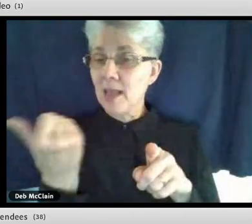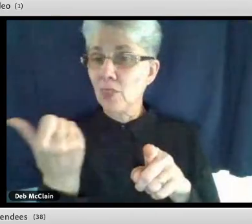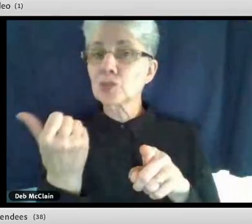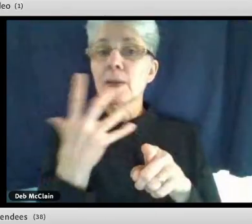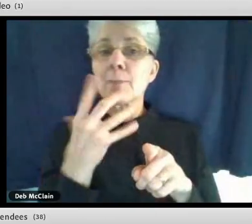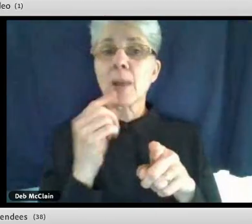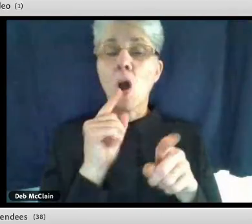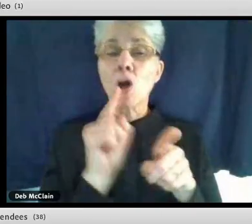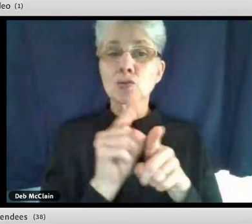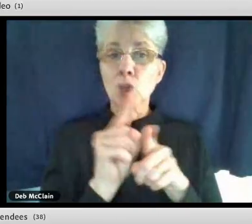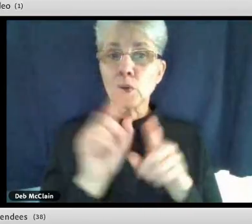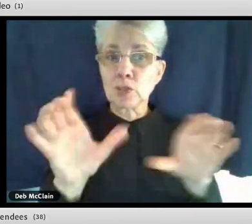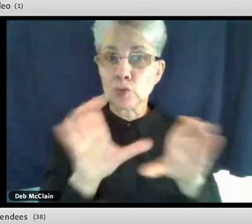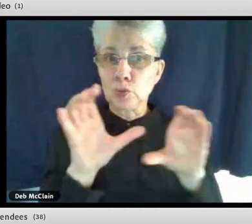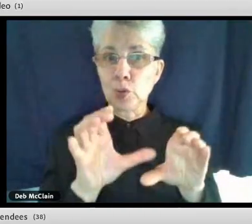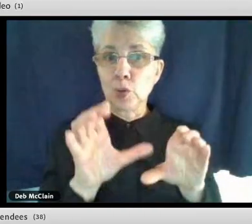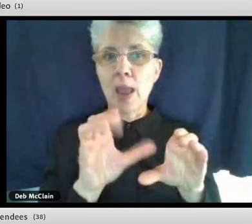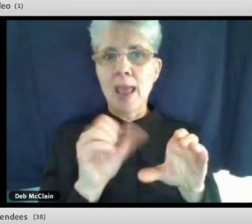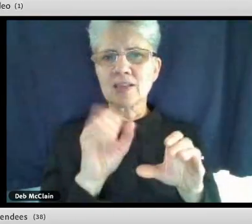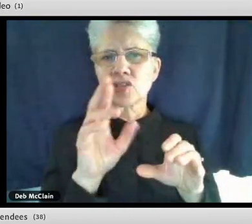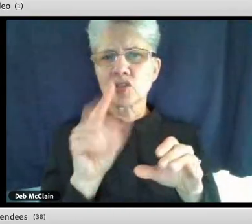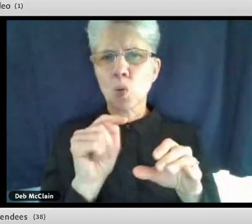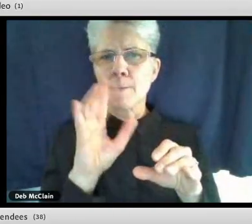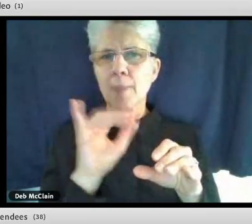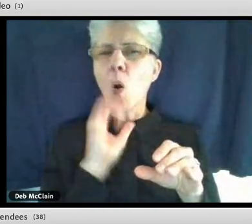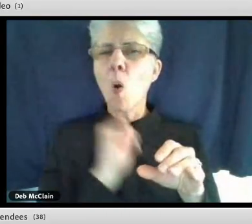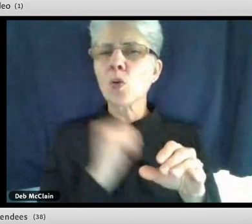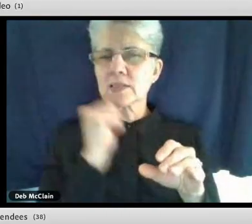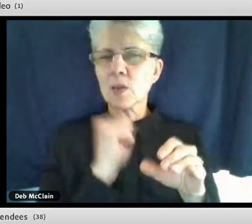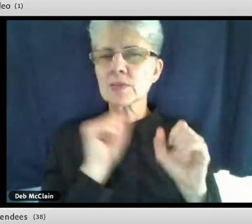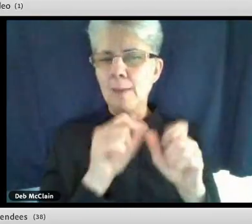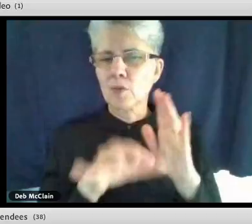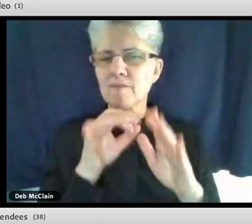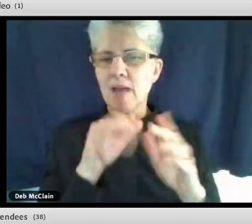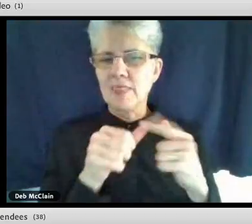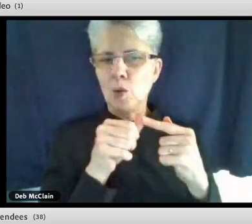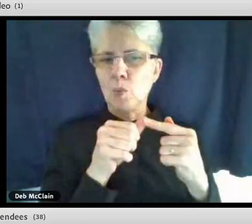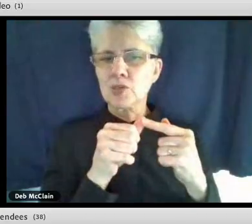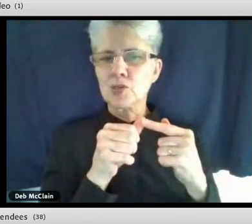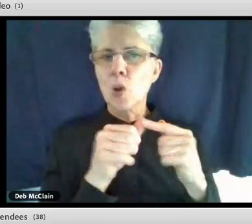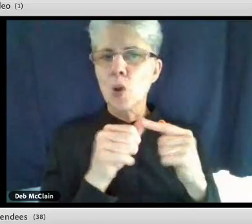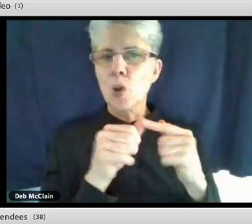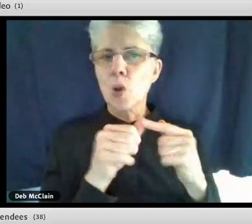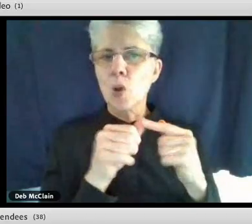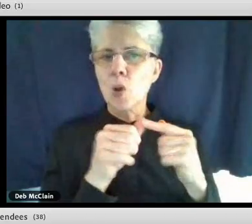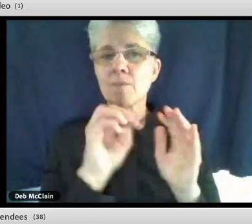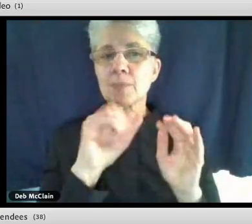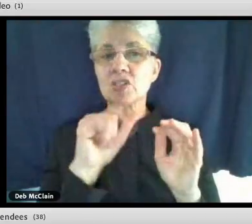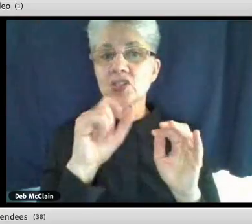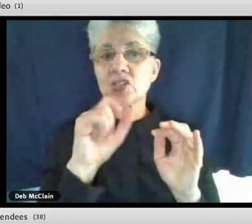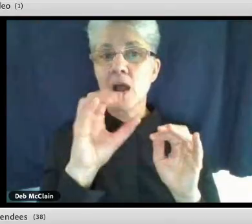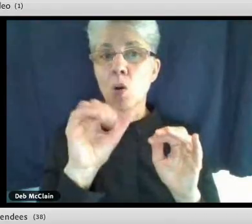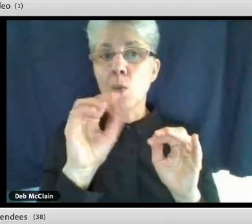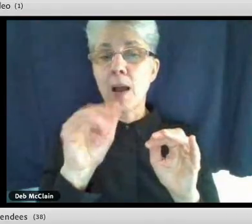You can upload an image just like the other ones, but you can also do a sort by oldest, so I was able to find the original picture